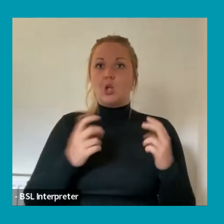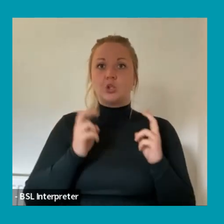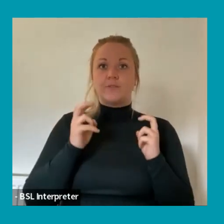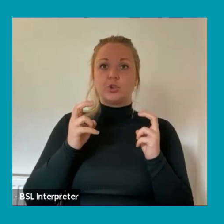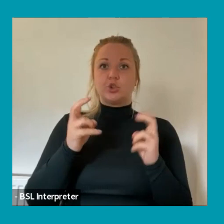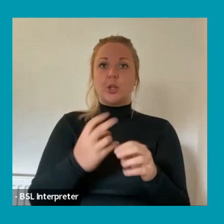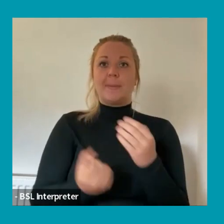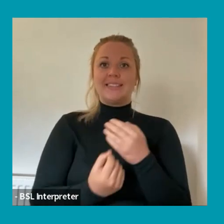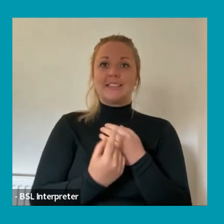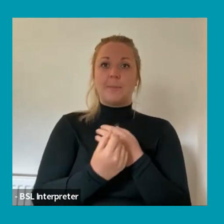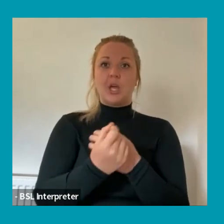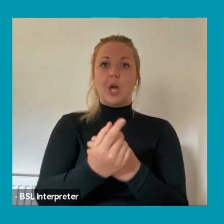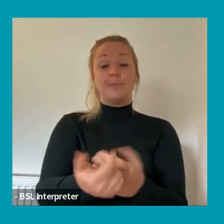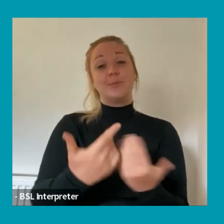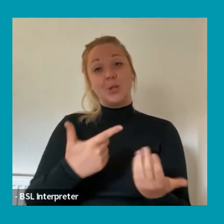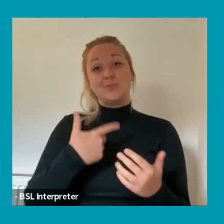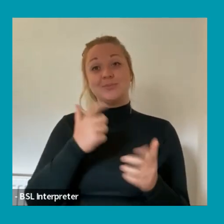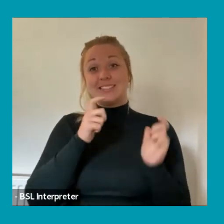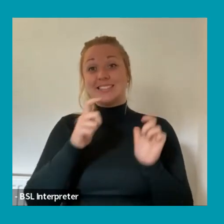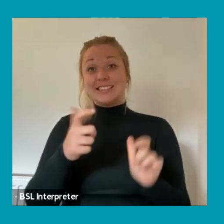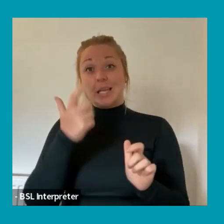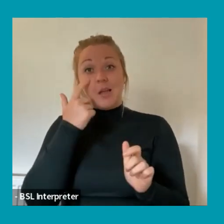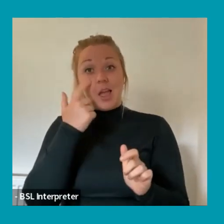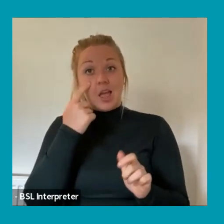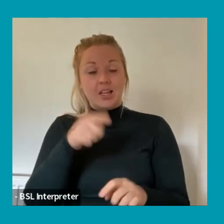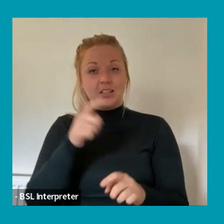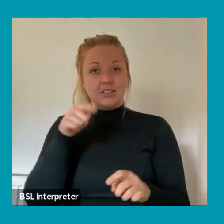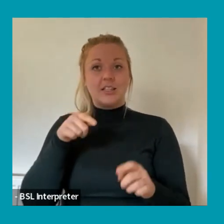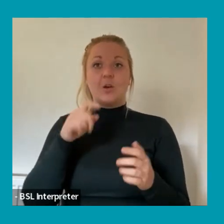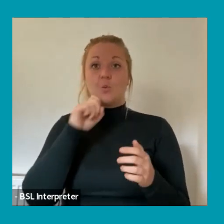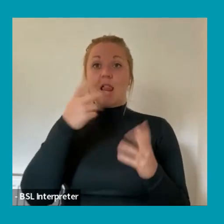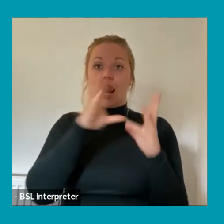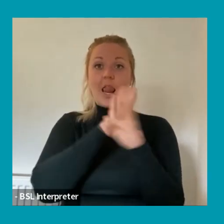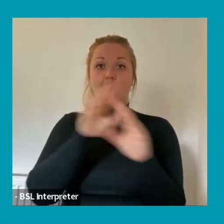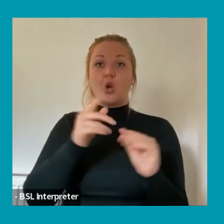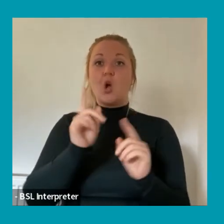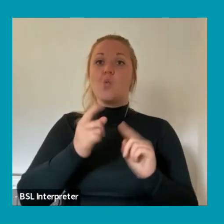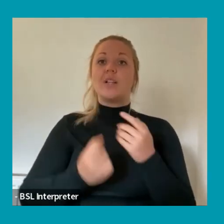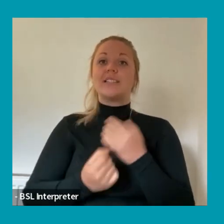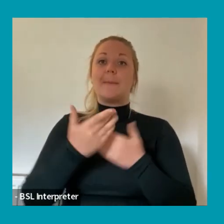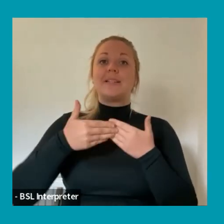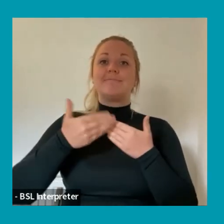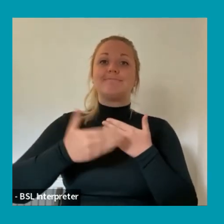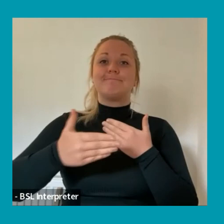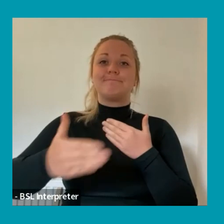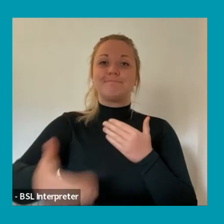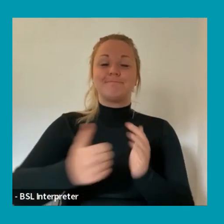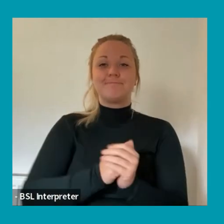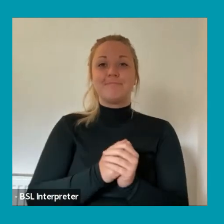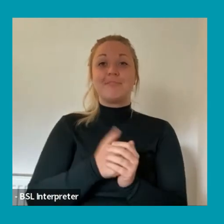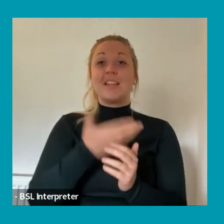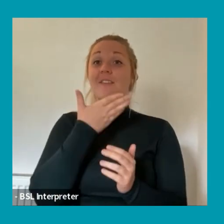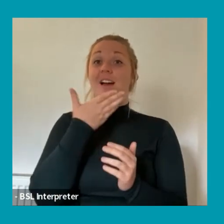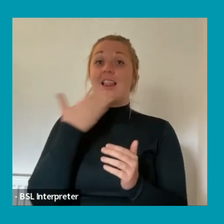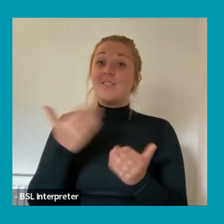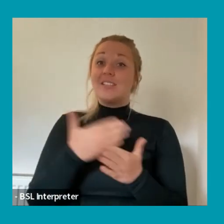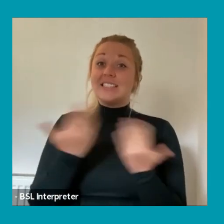So, stay tuned. And we'll let you know what's going on. So thanks very much and have a fantastic day!